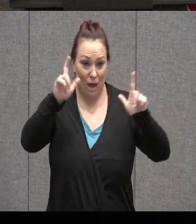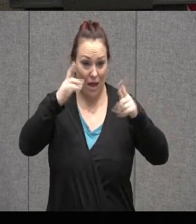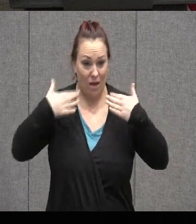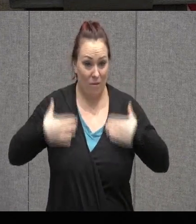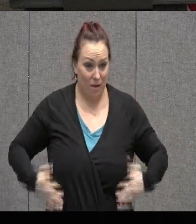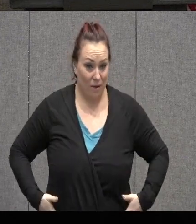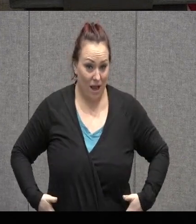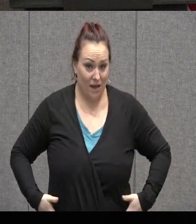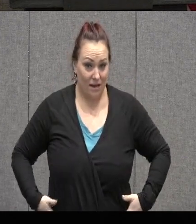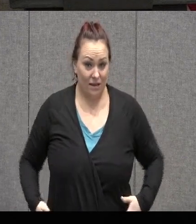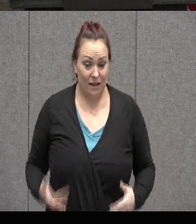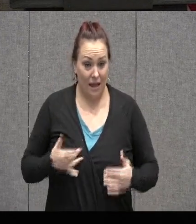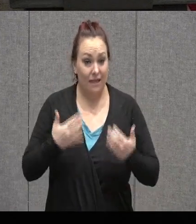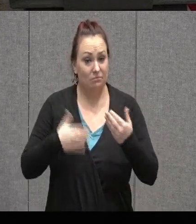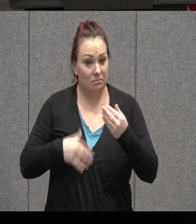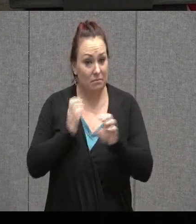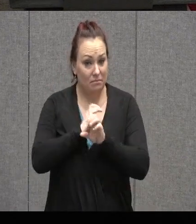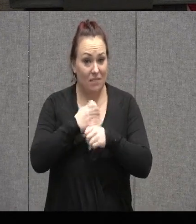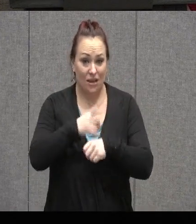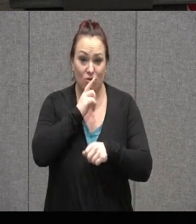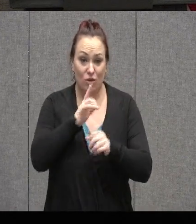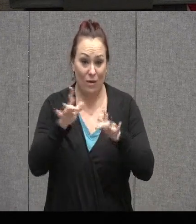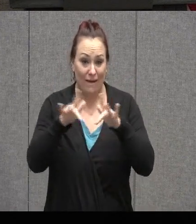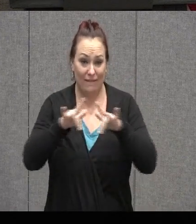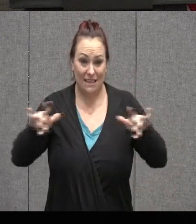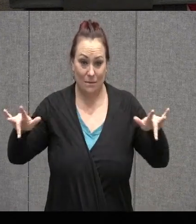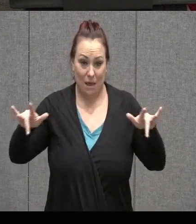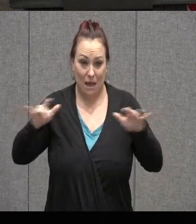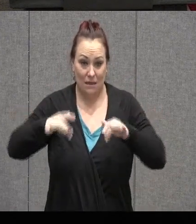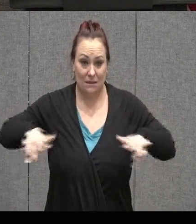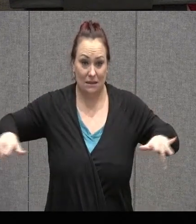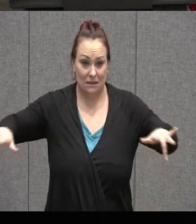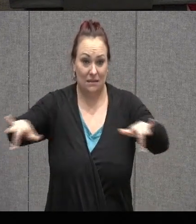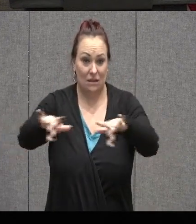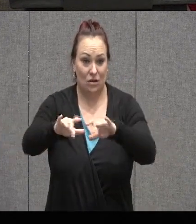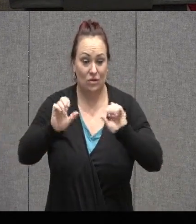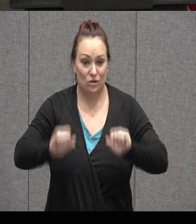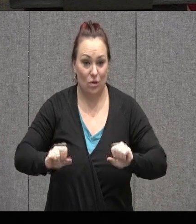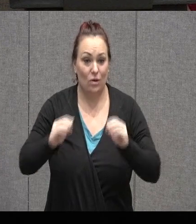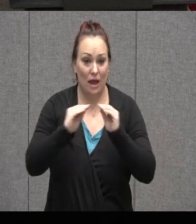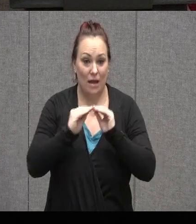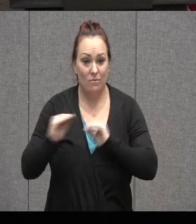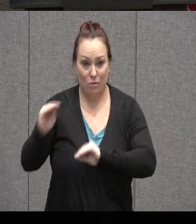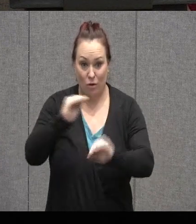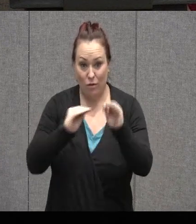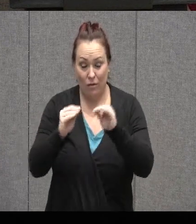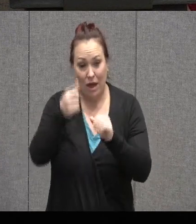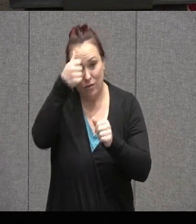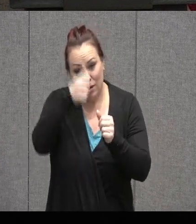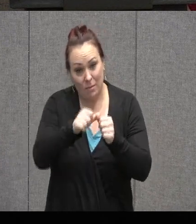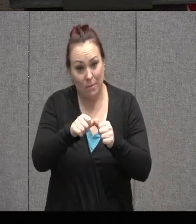and give yourself some room so that you can move. Get your feet shoulder width apart, remember.